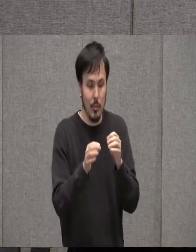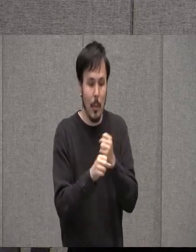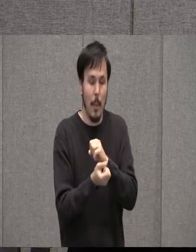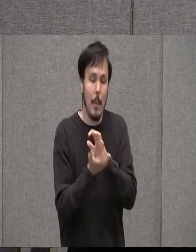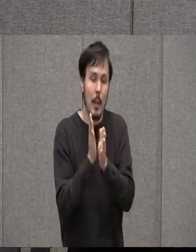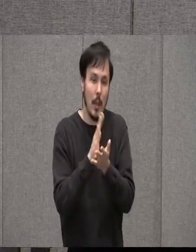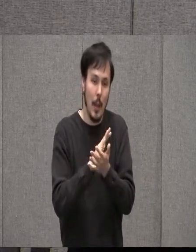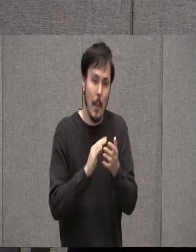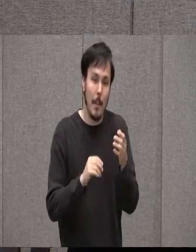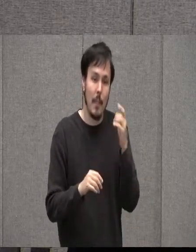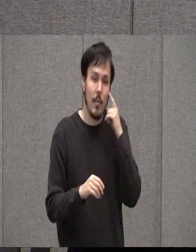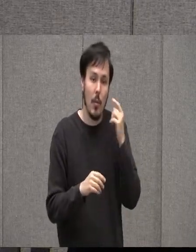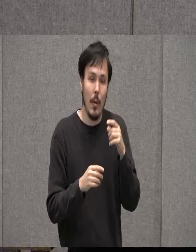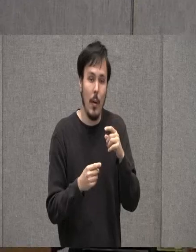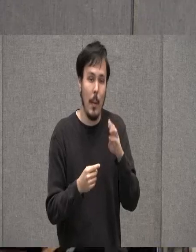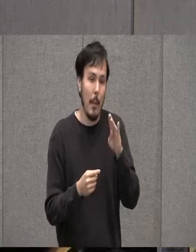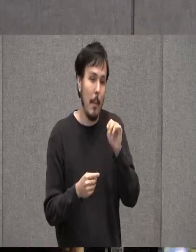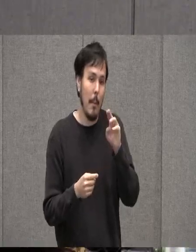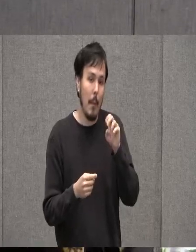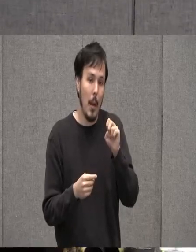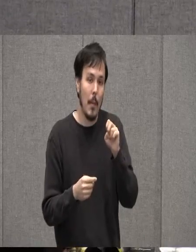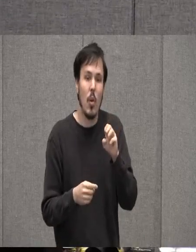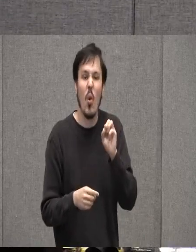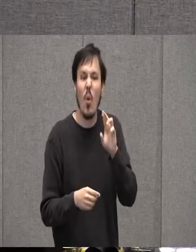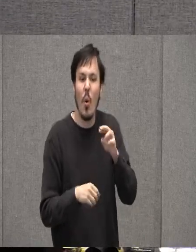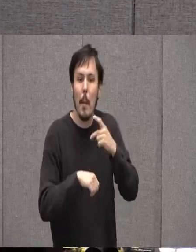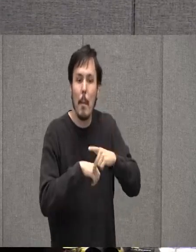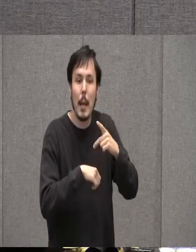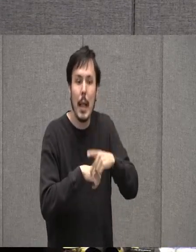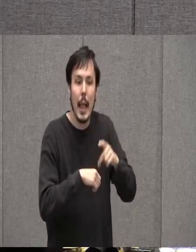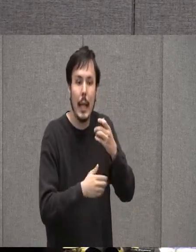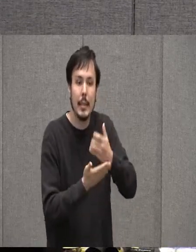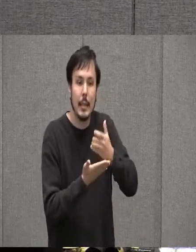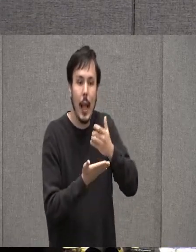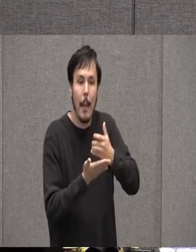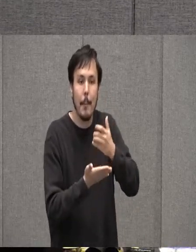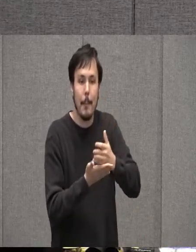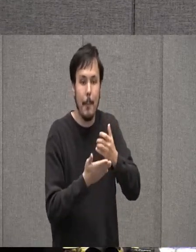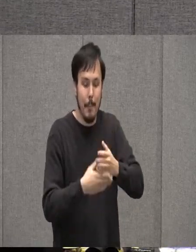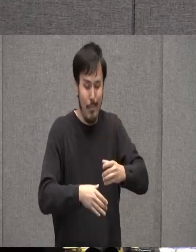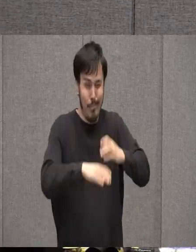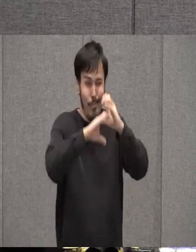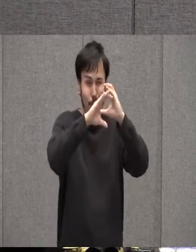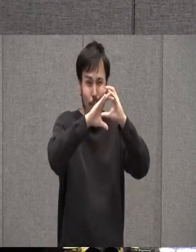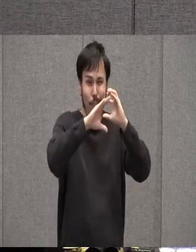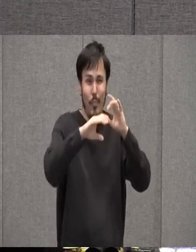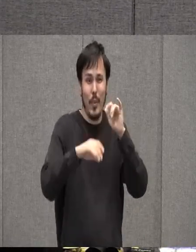or you can even cut out the bottom of a plastic cup and it makes really big giant bubbles which is pretty fun.